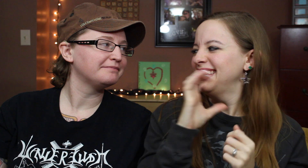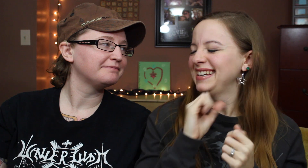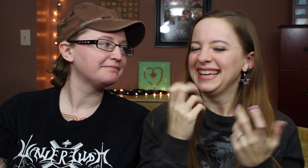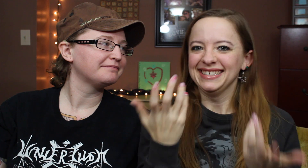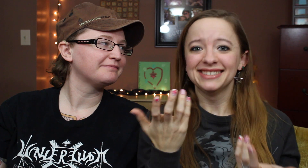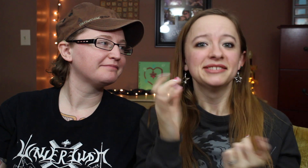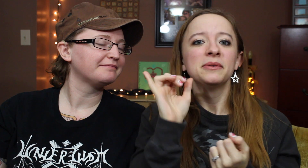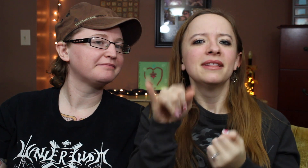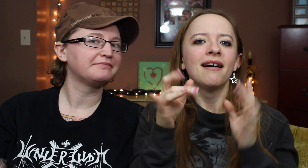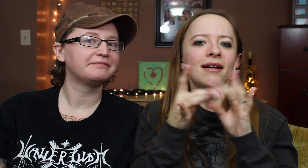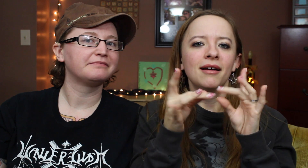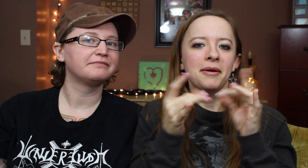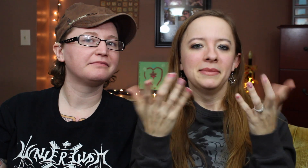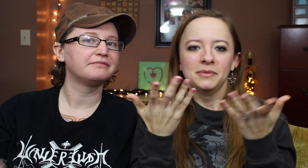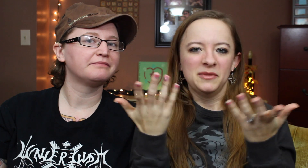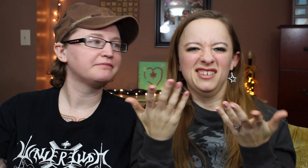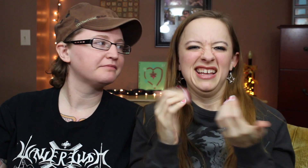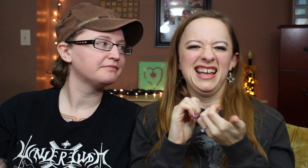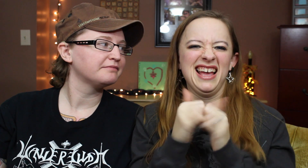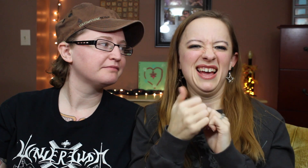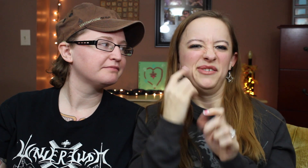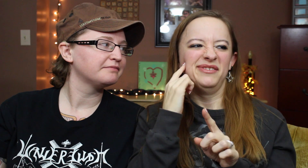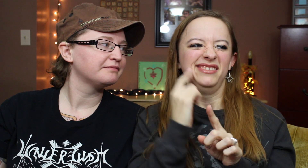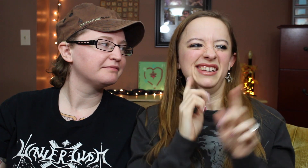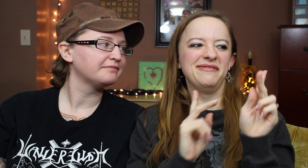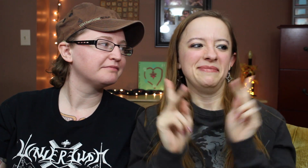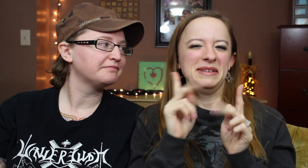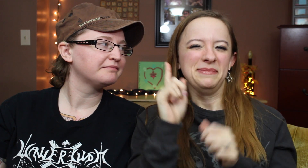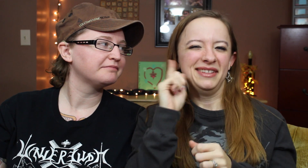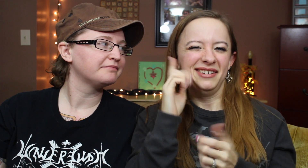This mistake I guess you'd call it. So anyways that comment